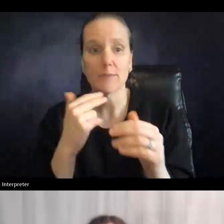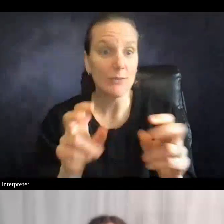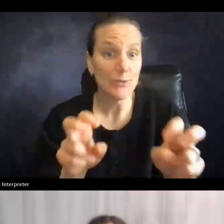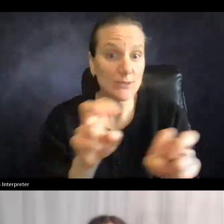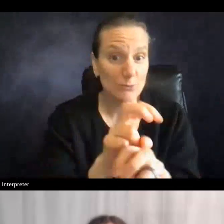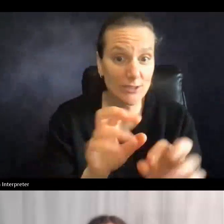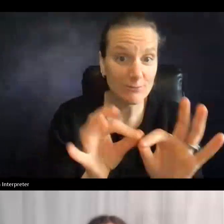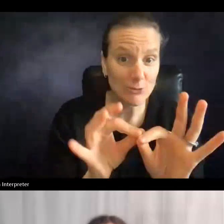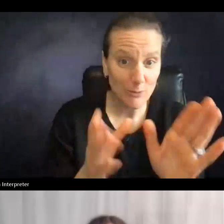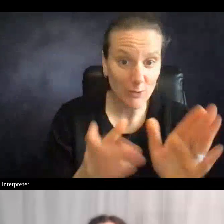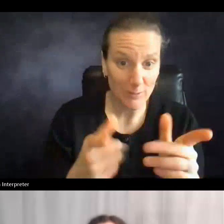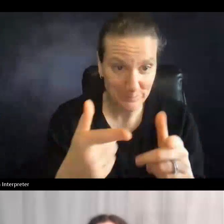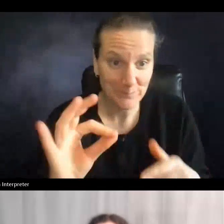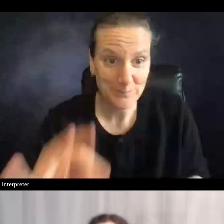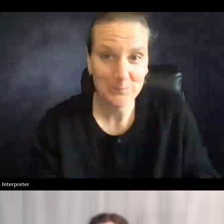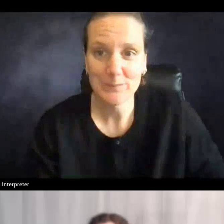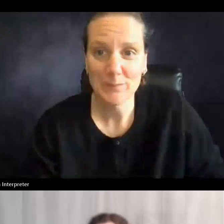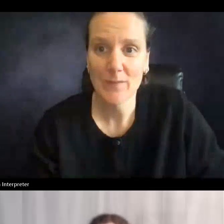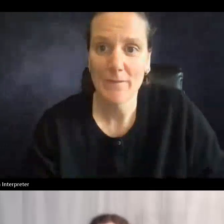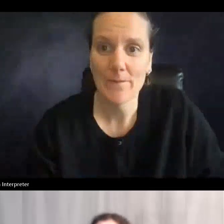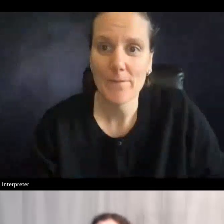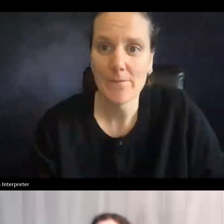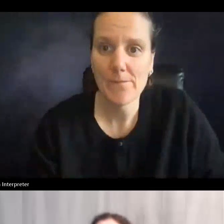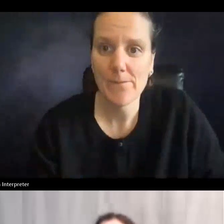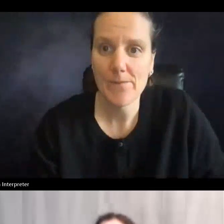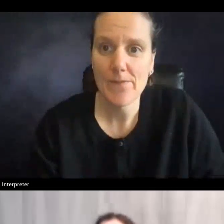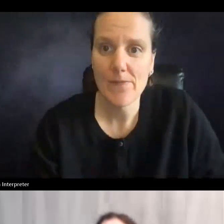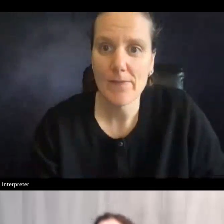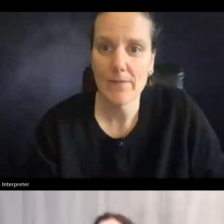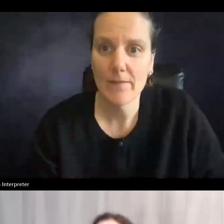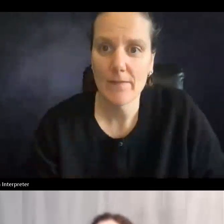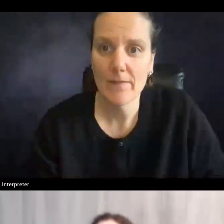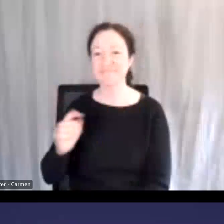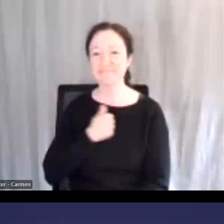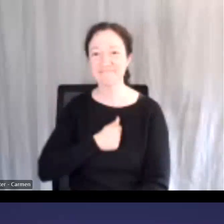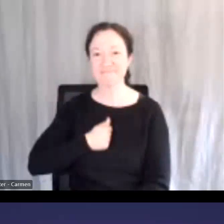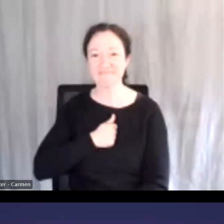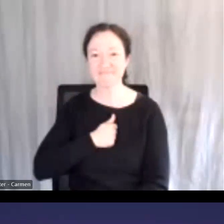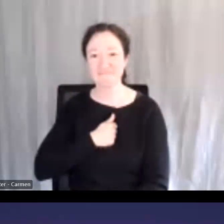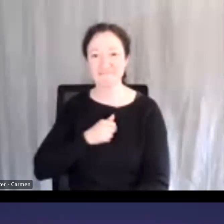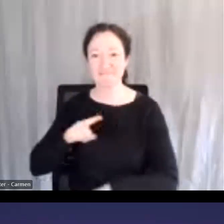Alright you guys, it is one o'clock. I'm so sorry that we didn't get to all of your questions.